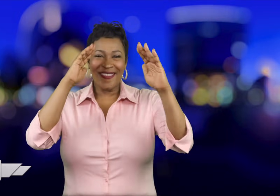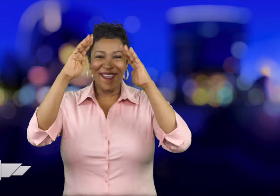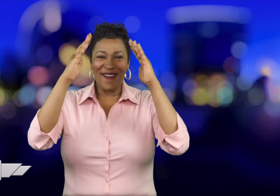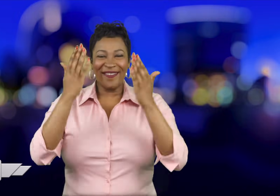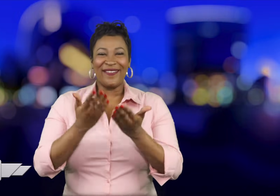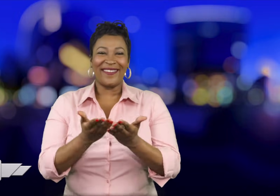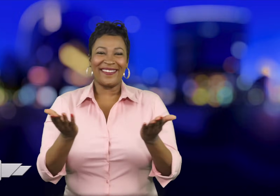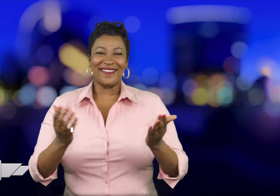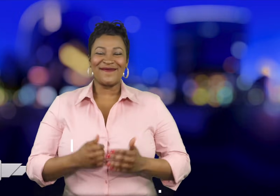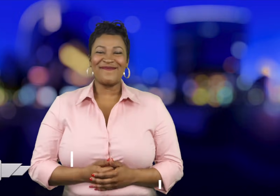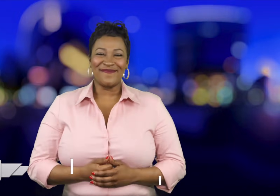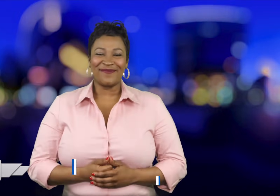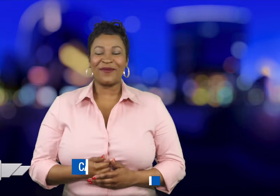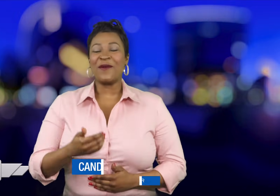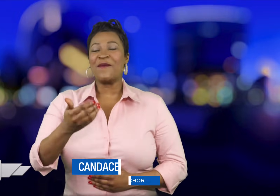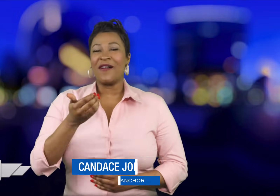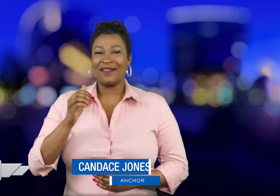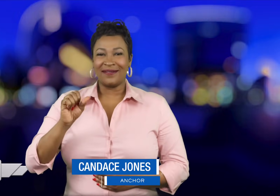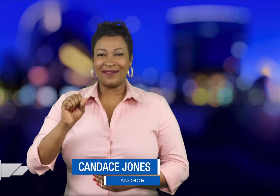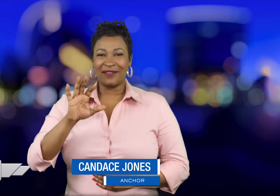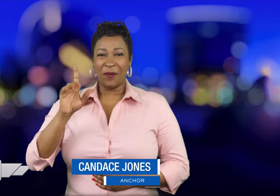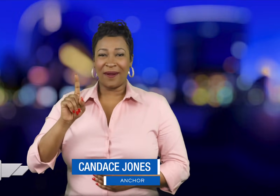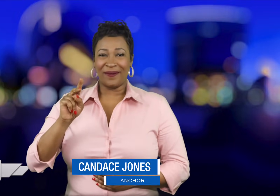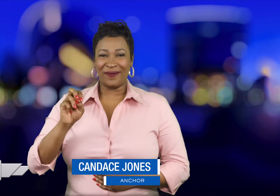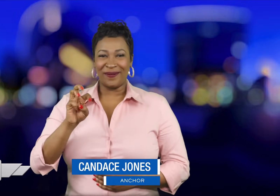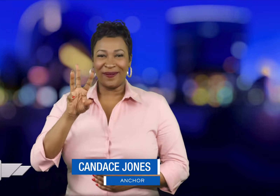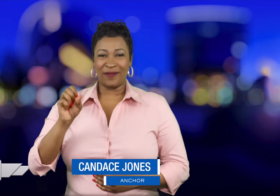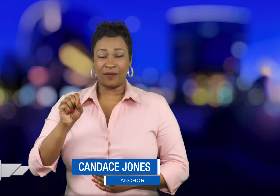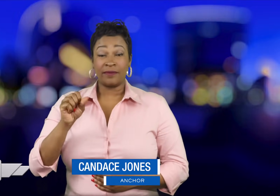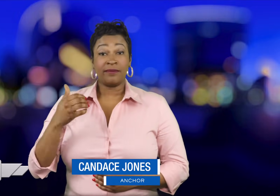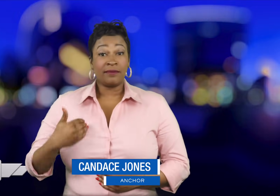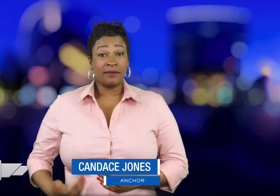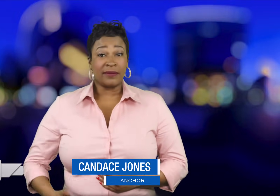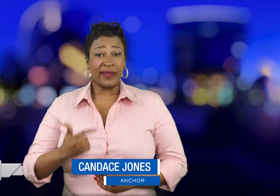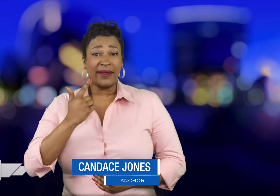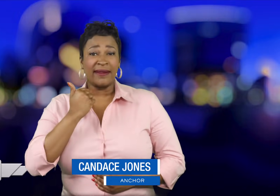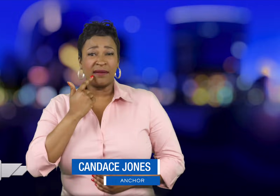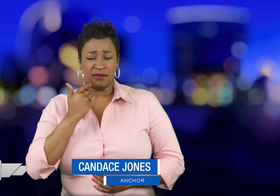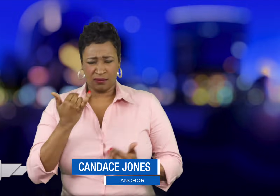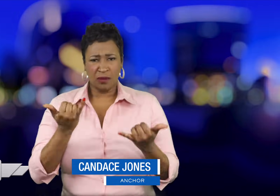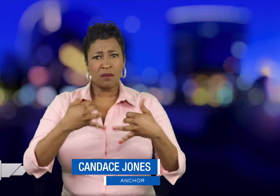Hello everyone. Welcome to Sign1News. I'm Candace Jones.